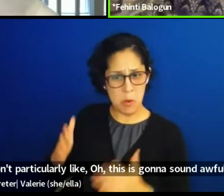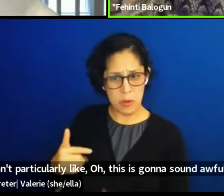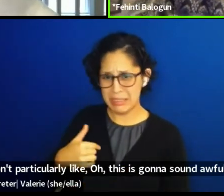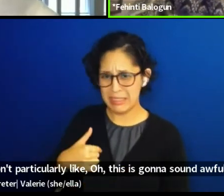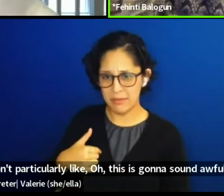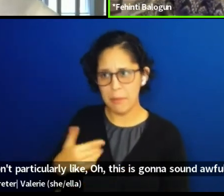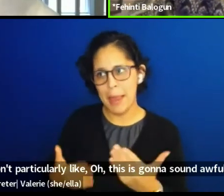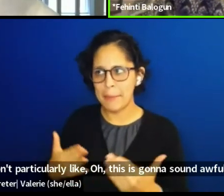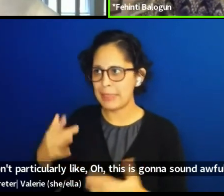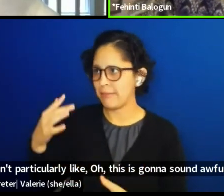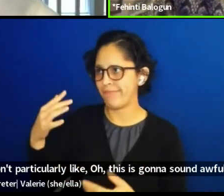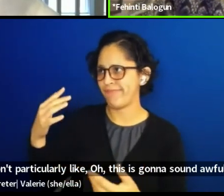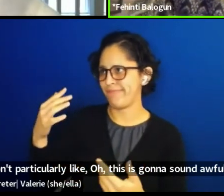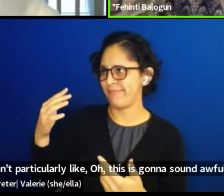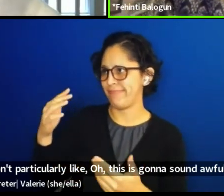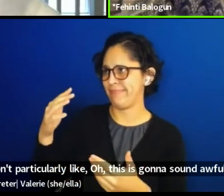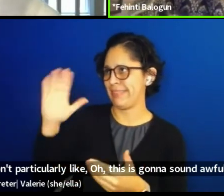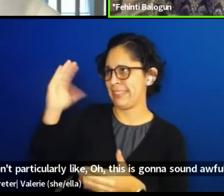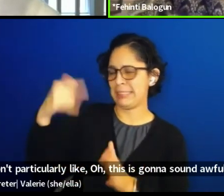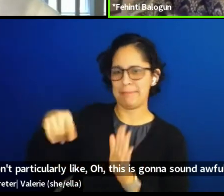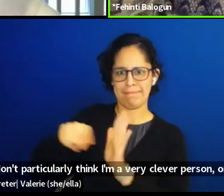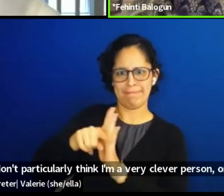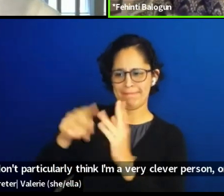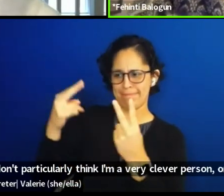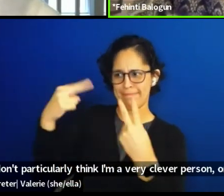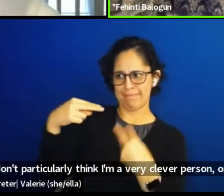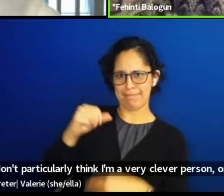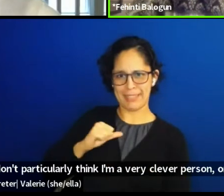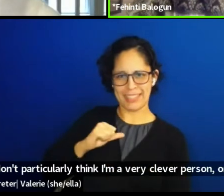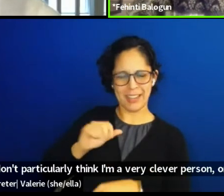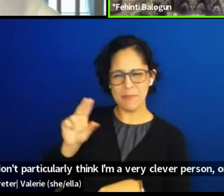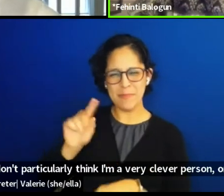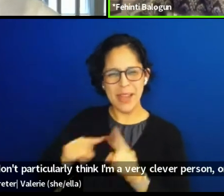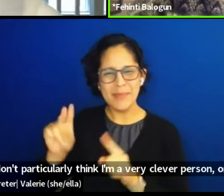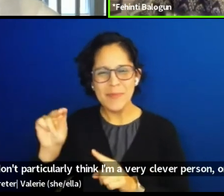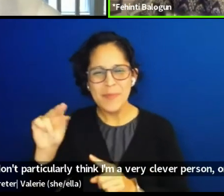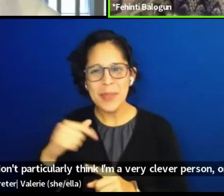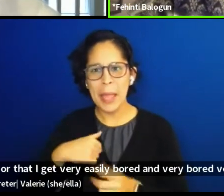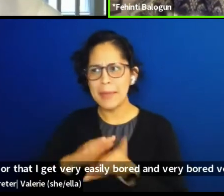or all that I get very easily bored and very bored very easy.